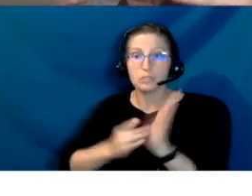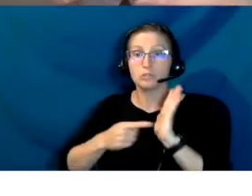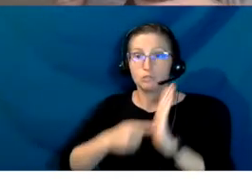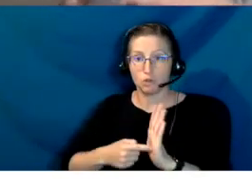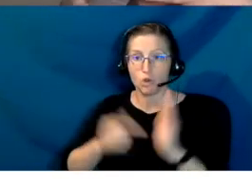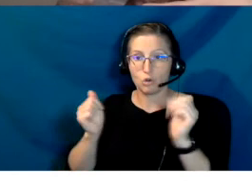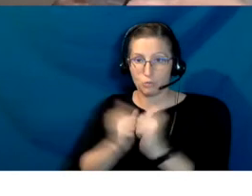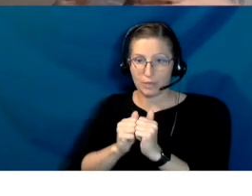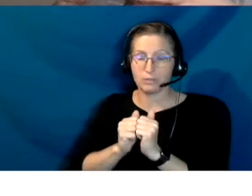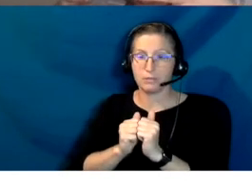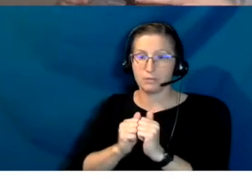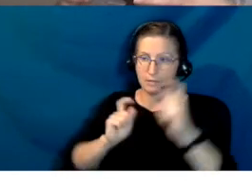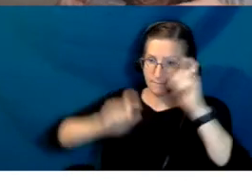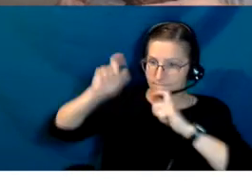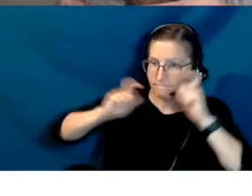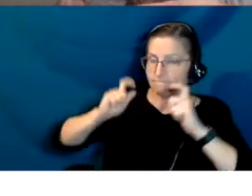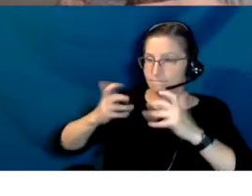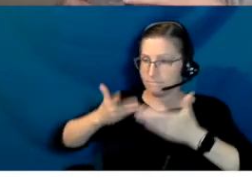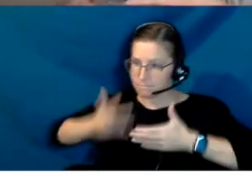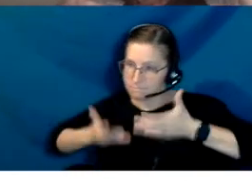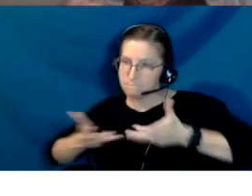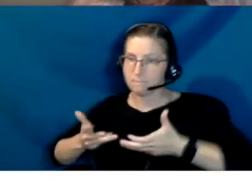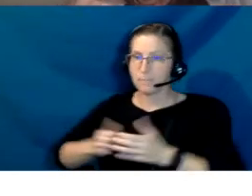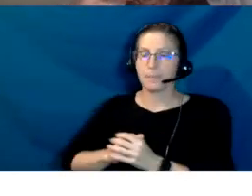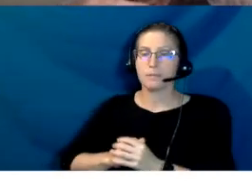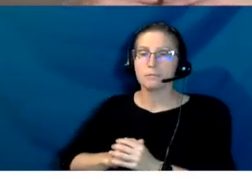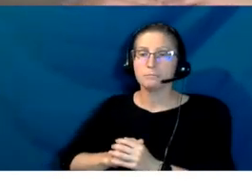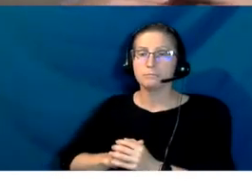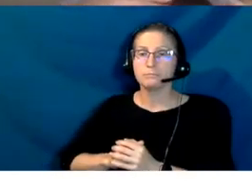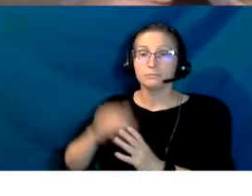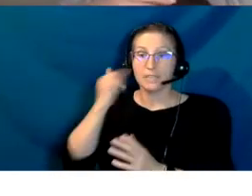loss, and they're looking at your hands, they might not be able to see both your hands and